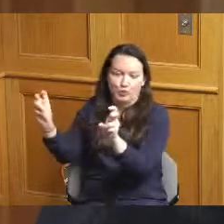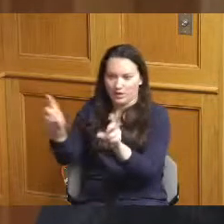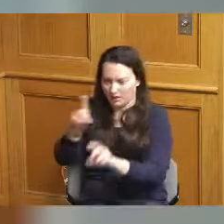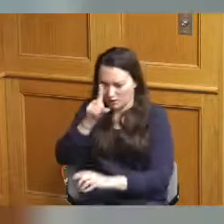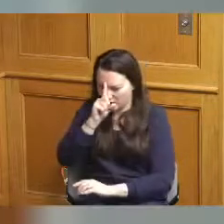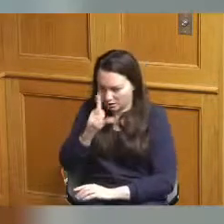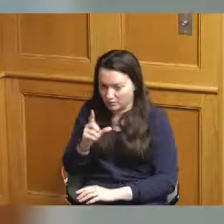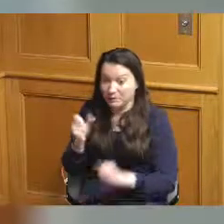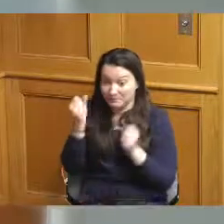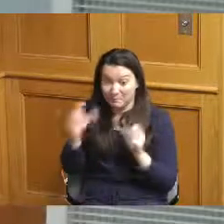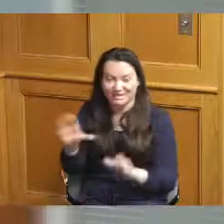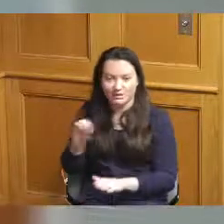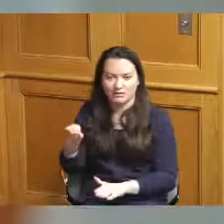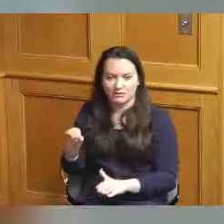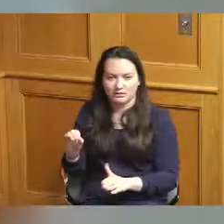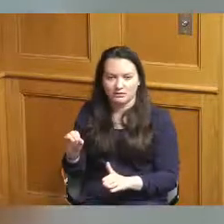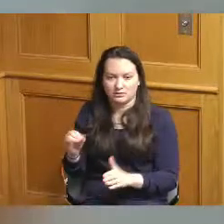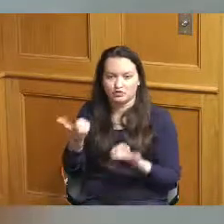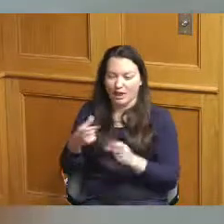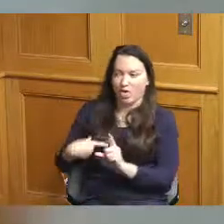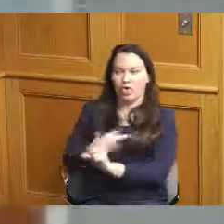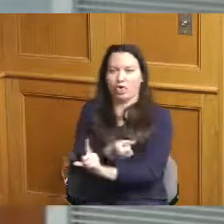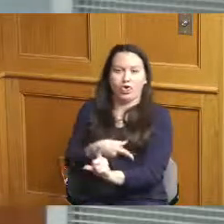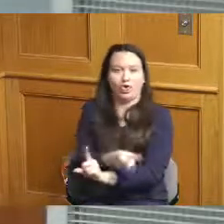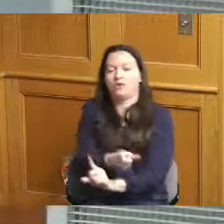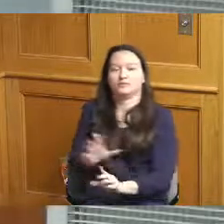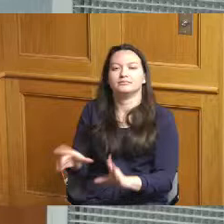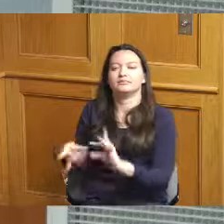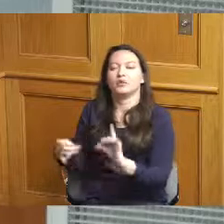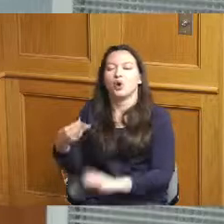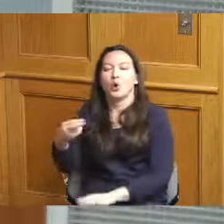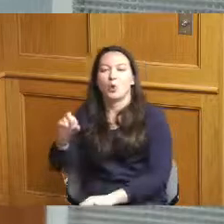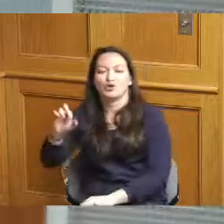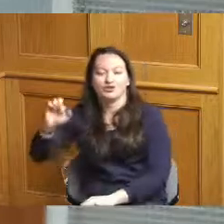a lot of the companies are doing this is all we were told this by hoarder that they had done that